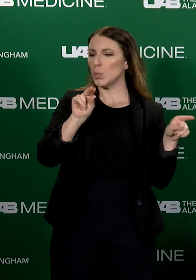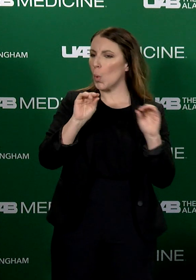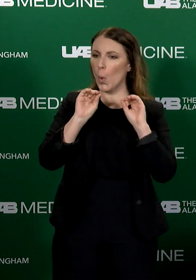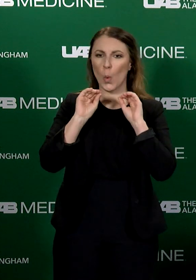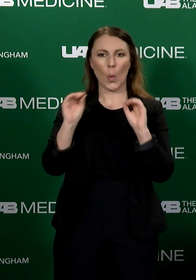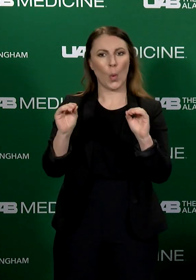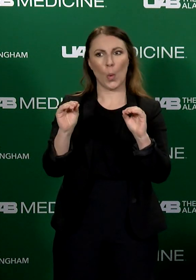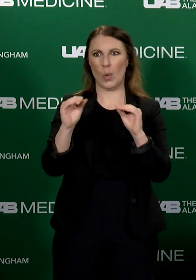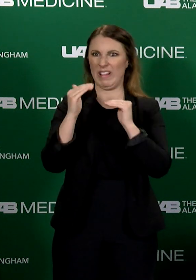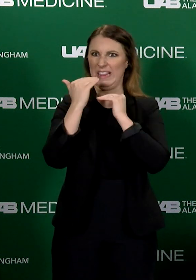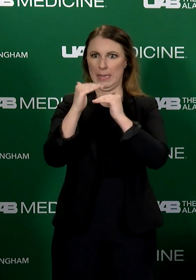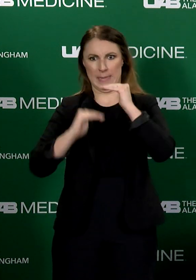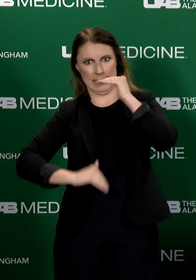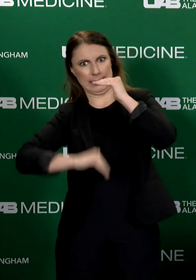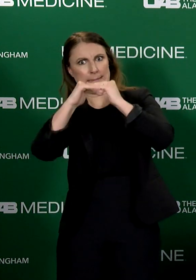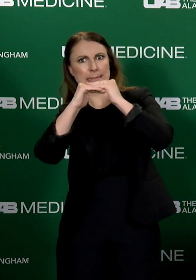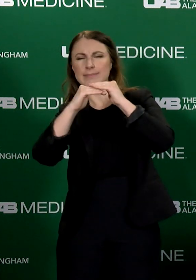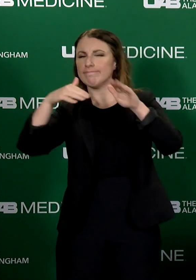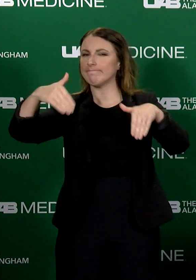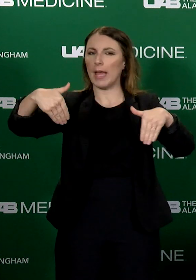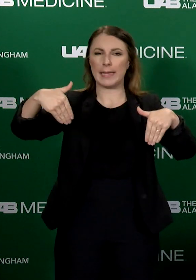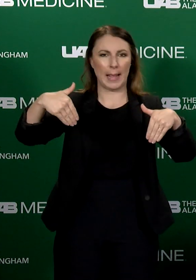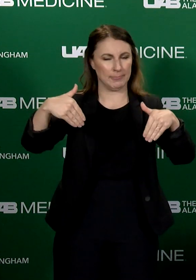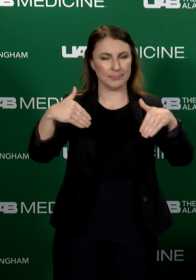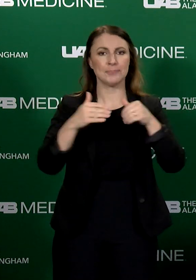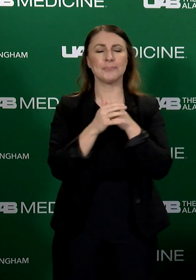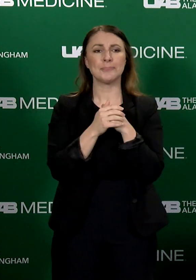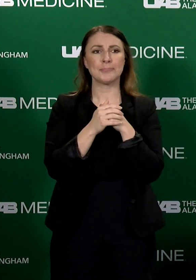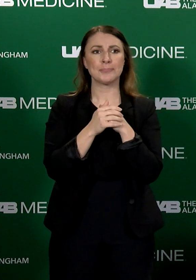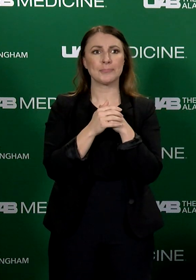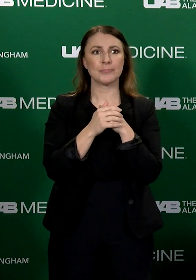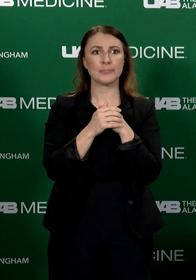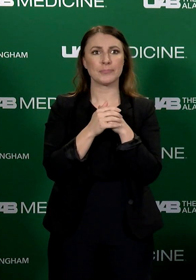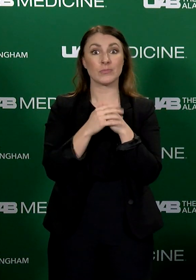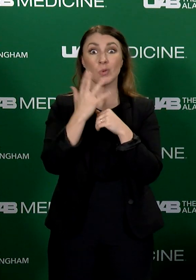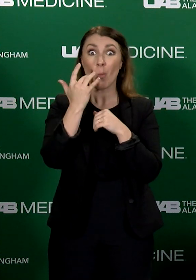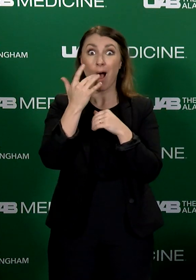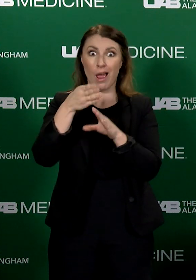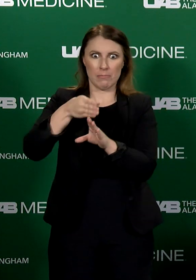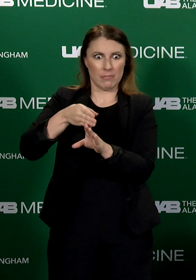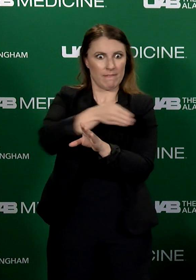UAB Hospital some of that is because of our proactive stance along with the